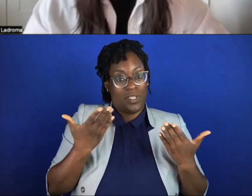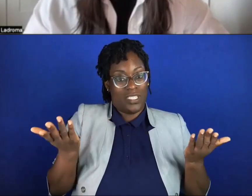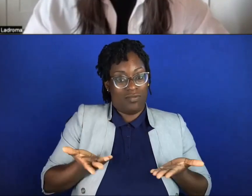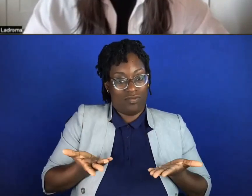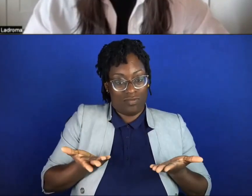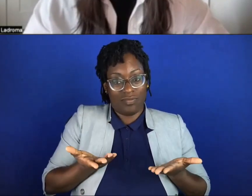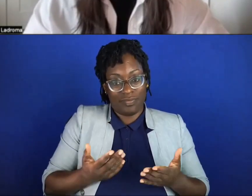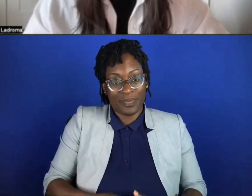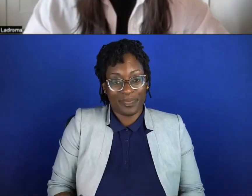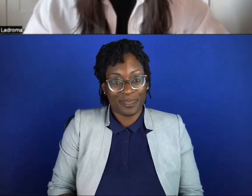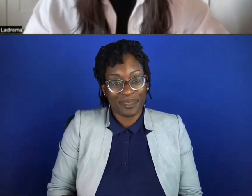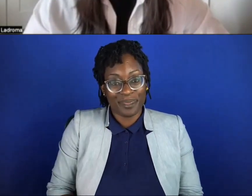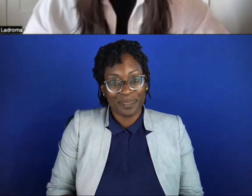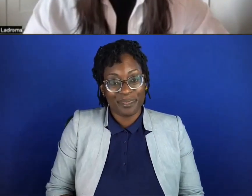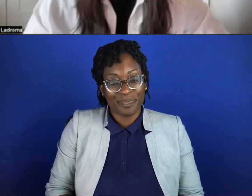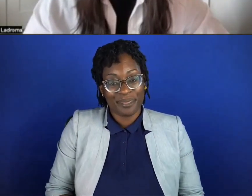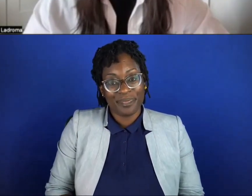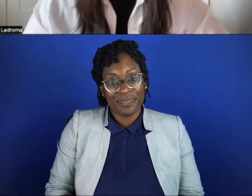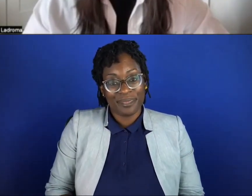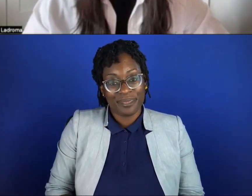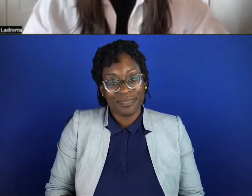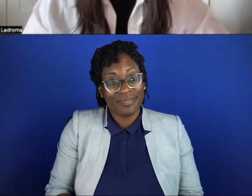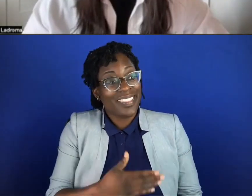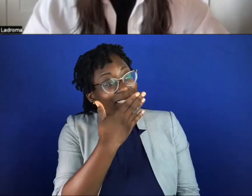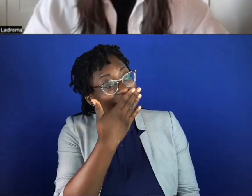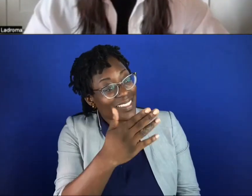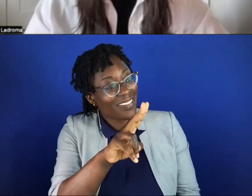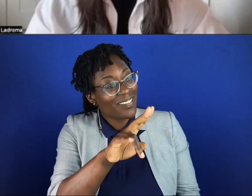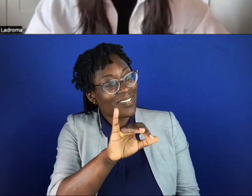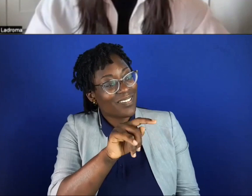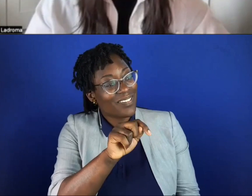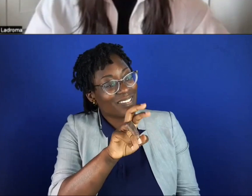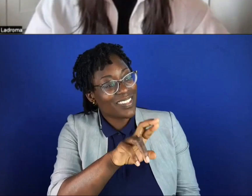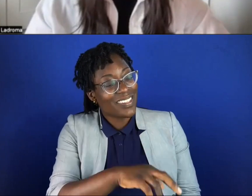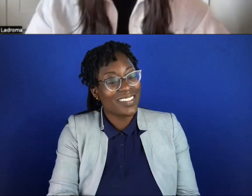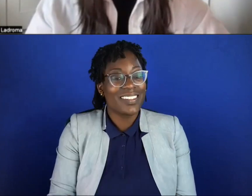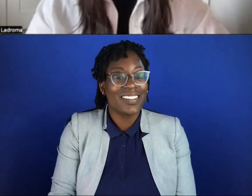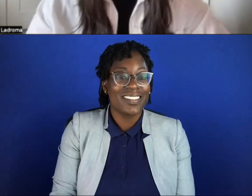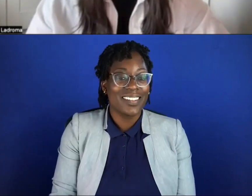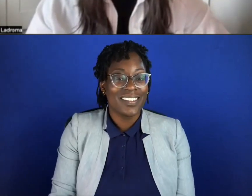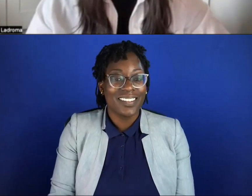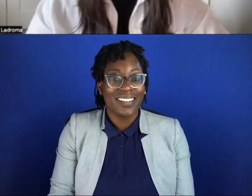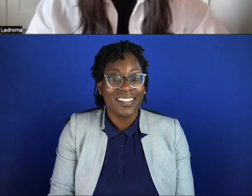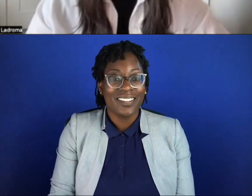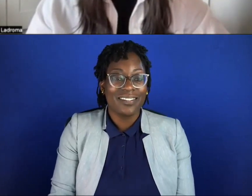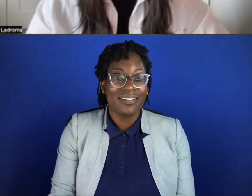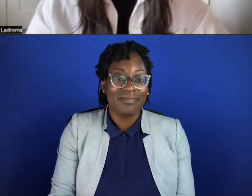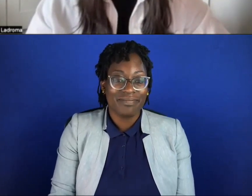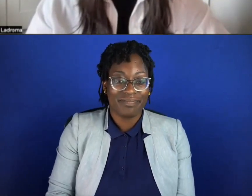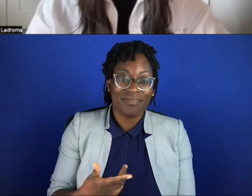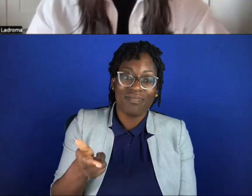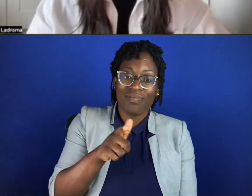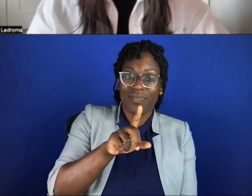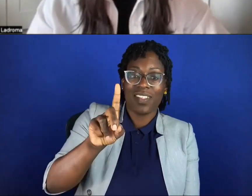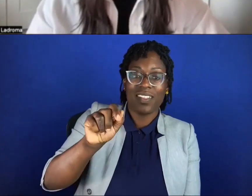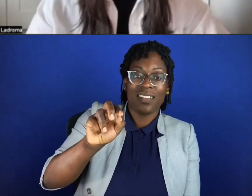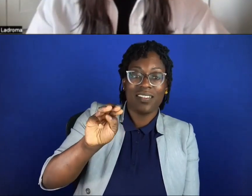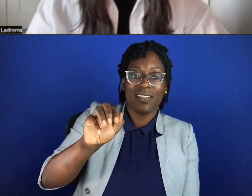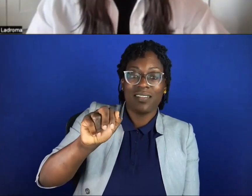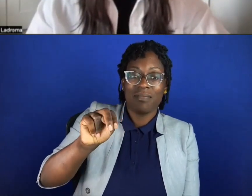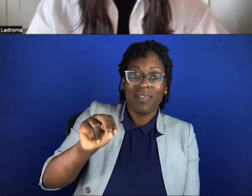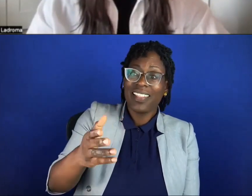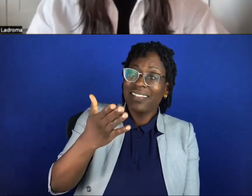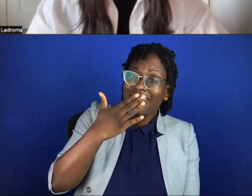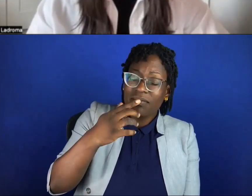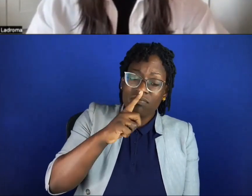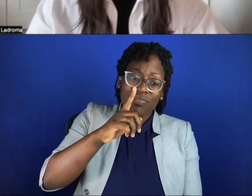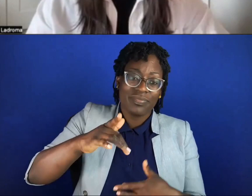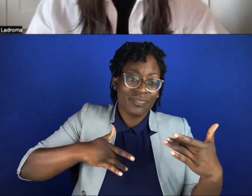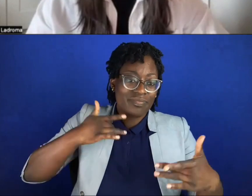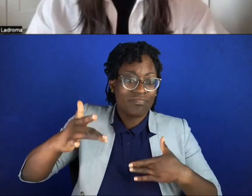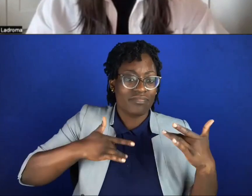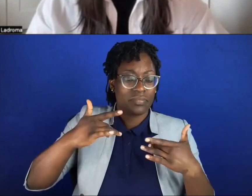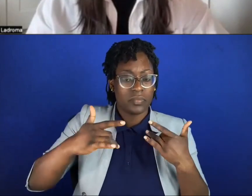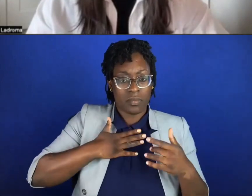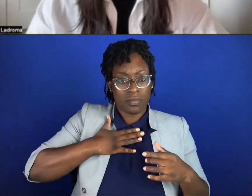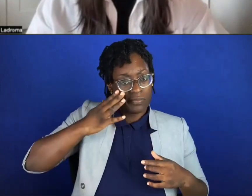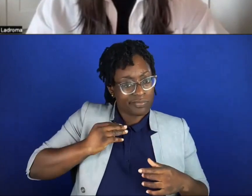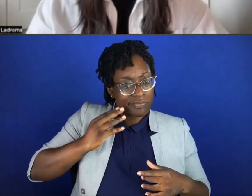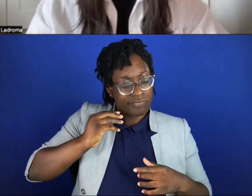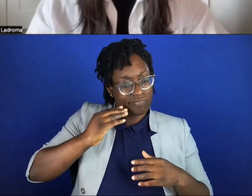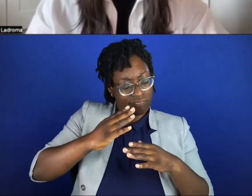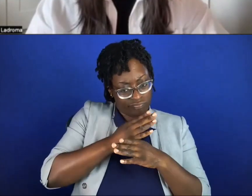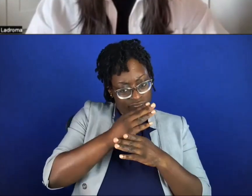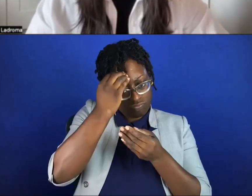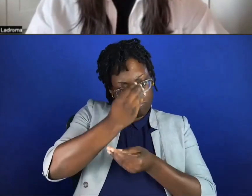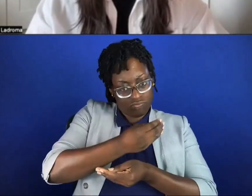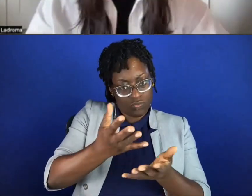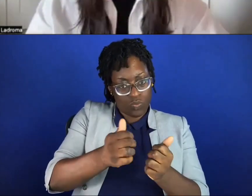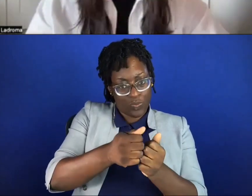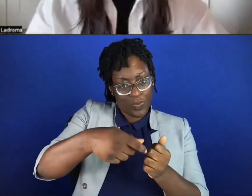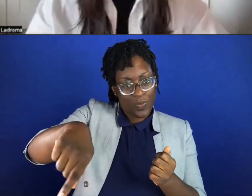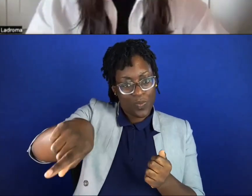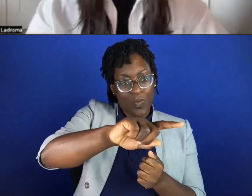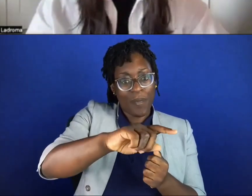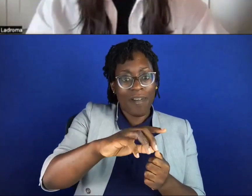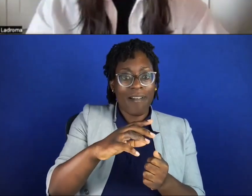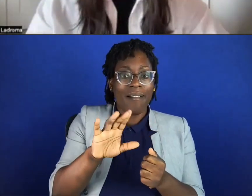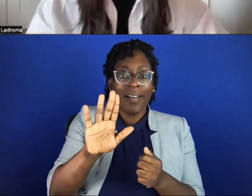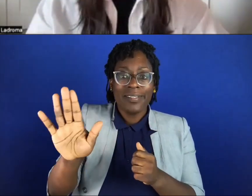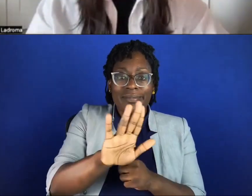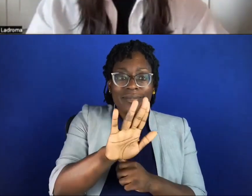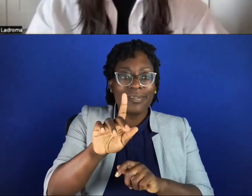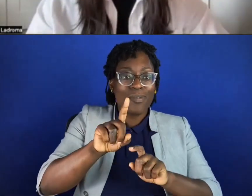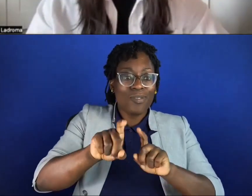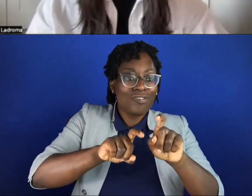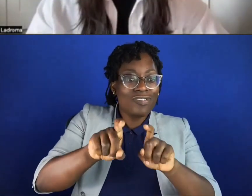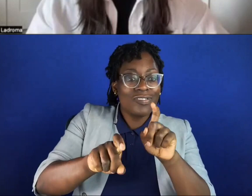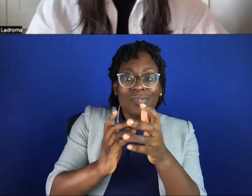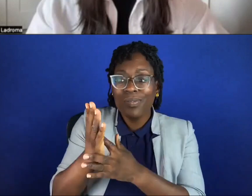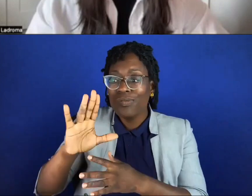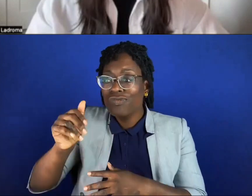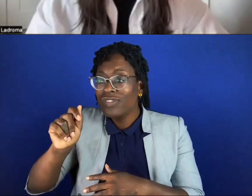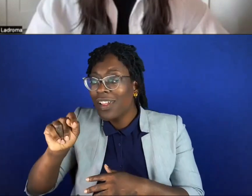everyone. It’s a pleasure to be here. Hi everyone. I’m excited to share my experiences